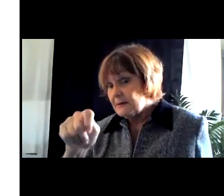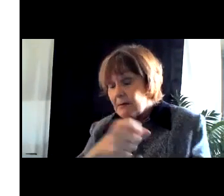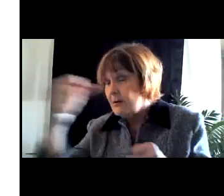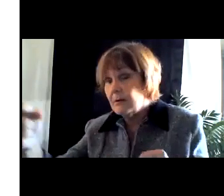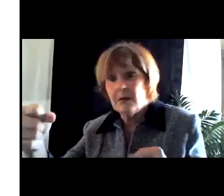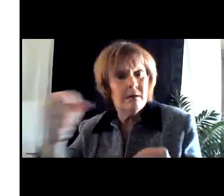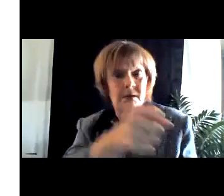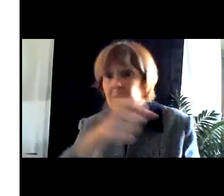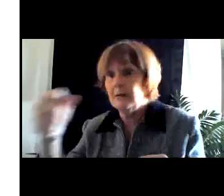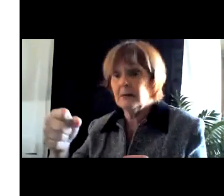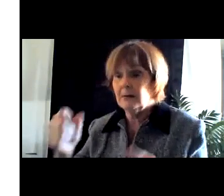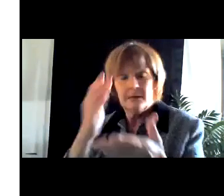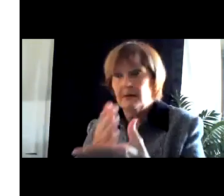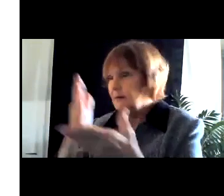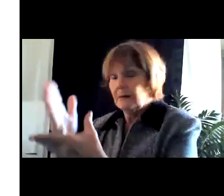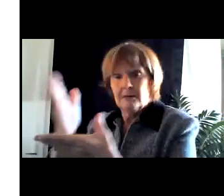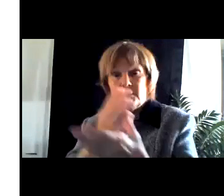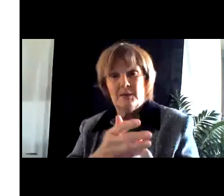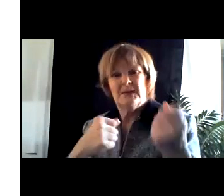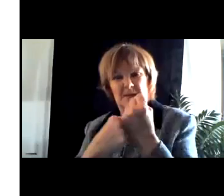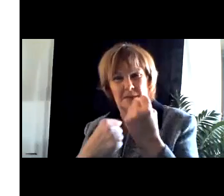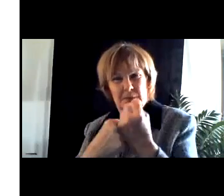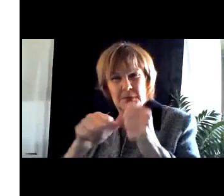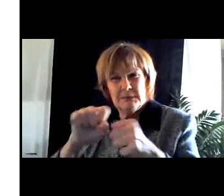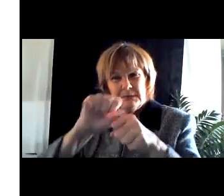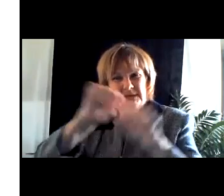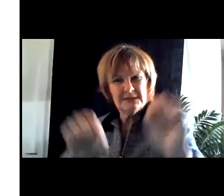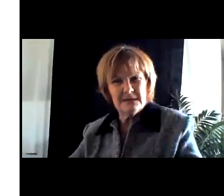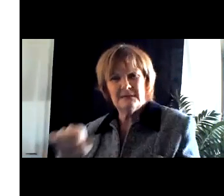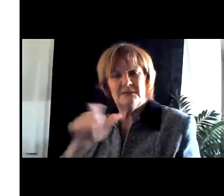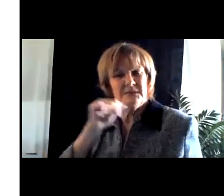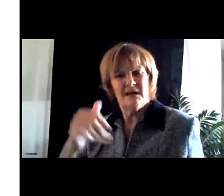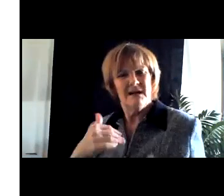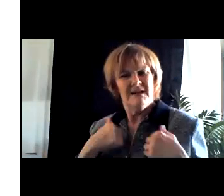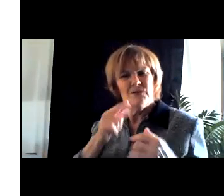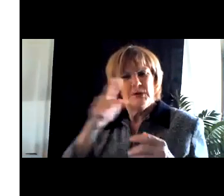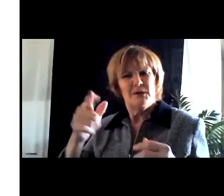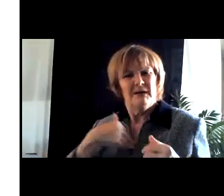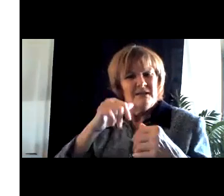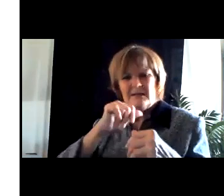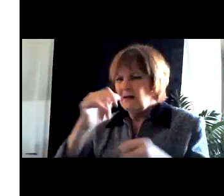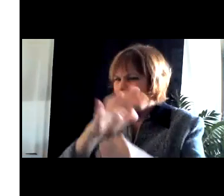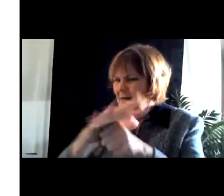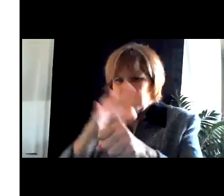and support systems. There's a real lack of affordable and accessible and available housing options.